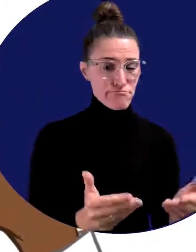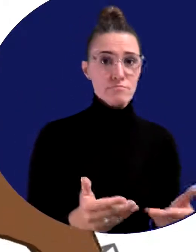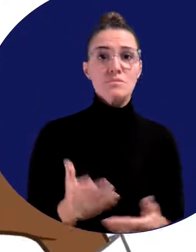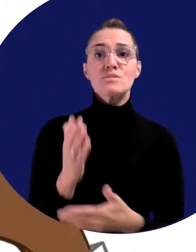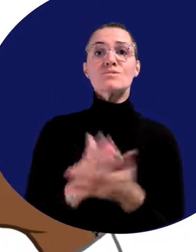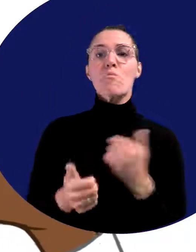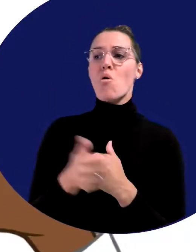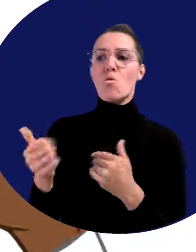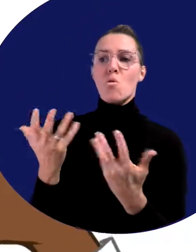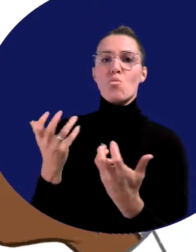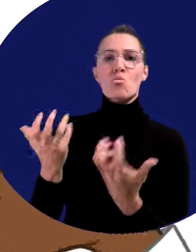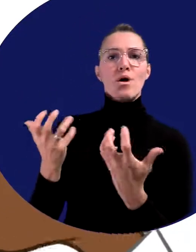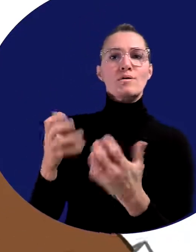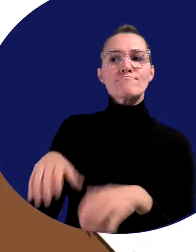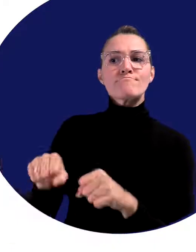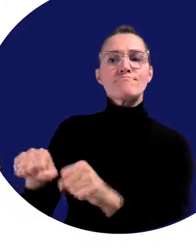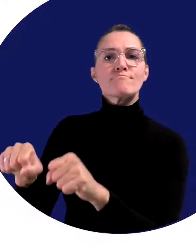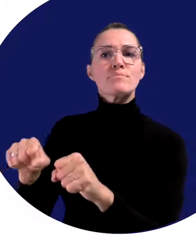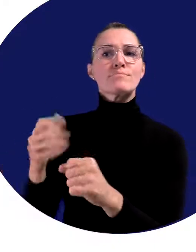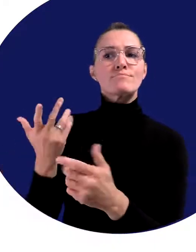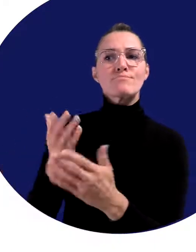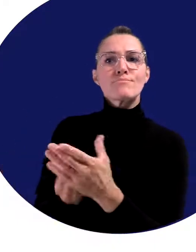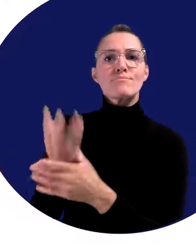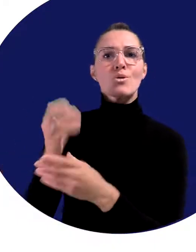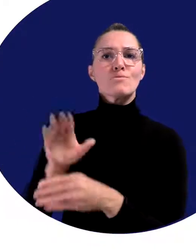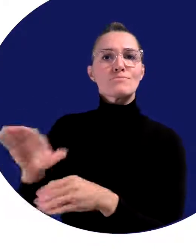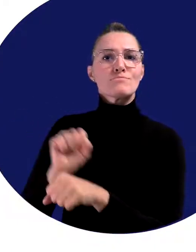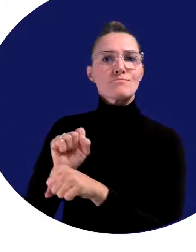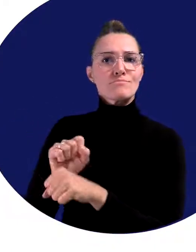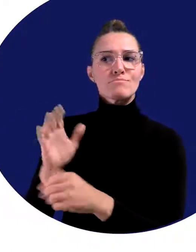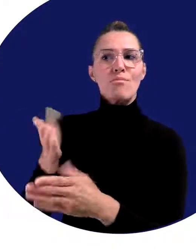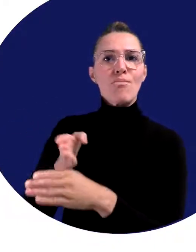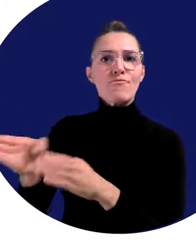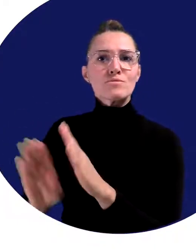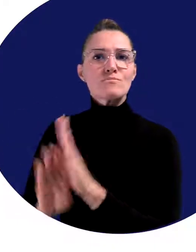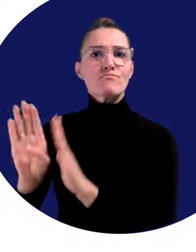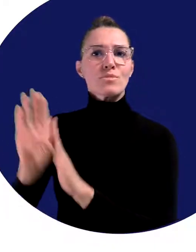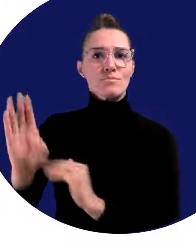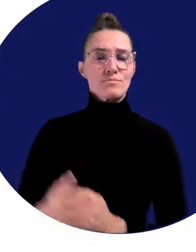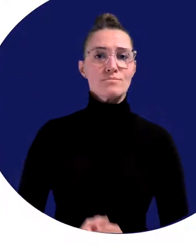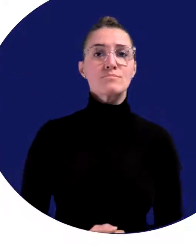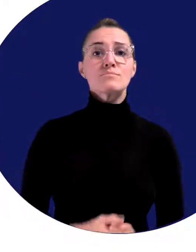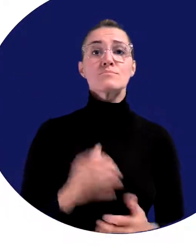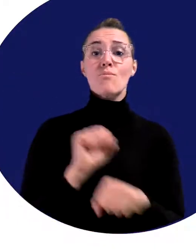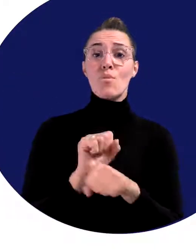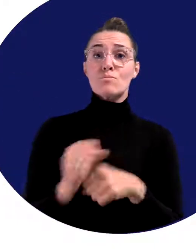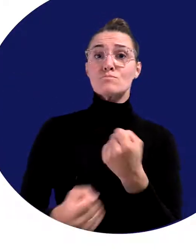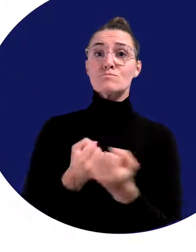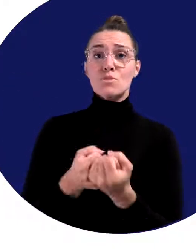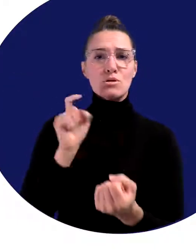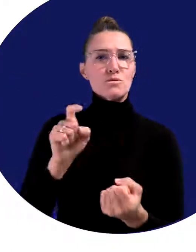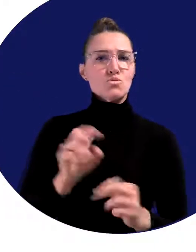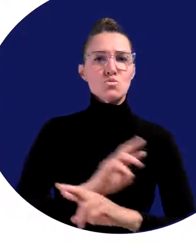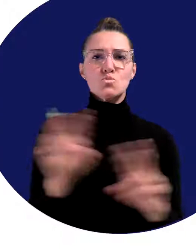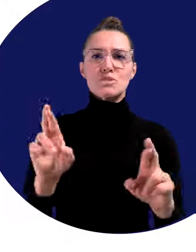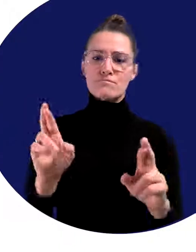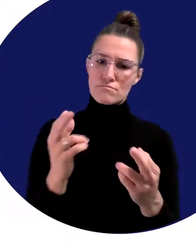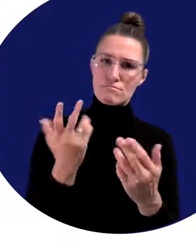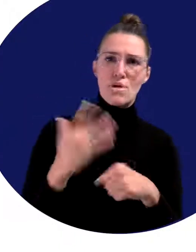in their careers and engage in professional development. Employment support needs to be available to youth at any stage,